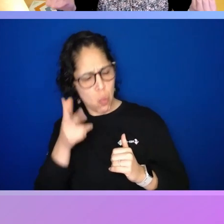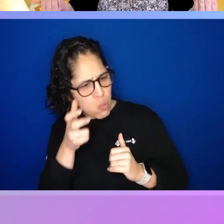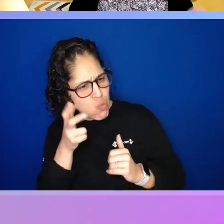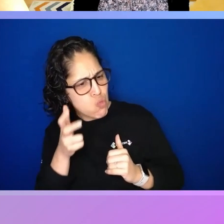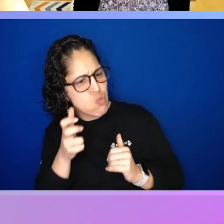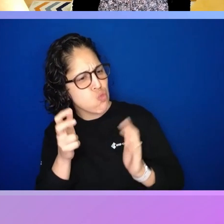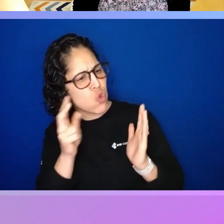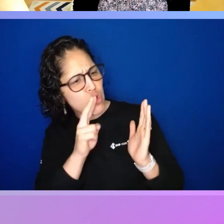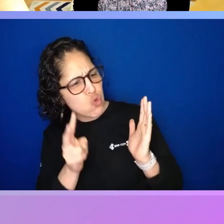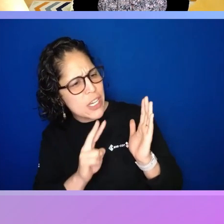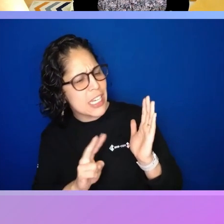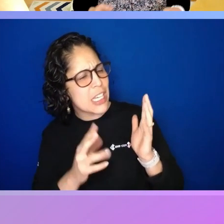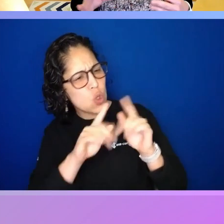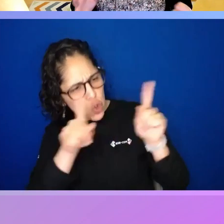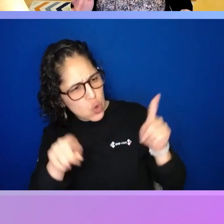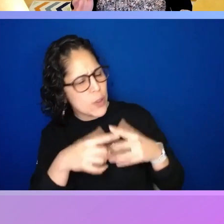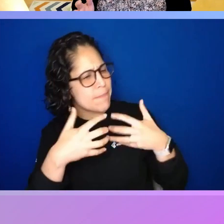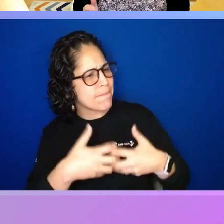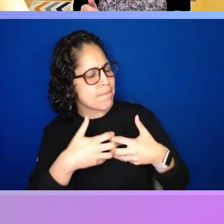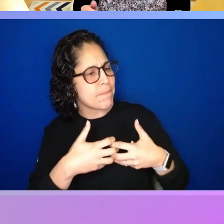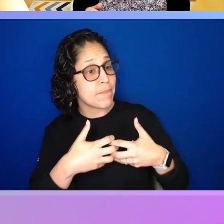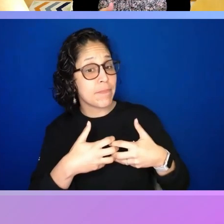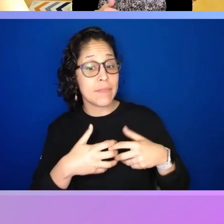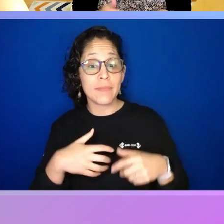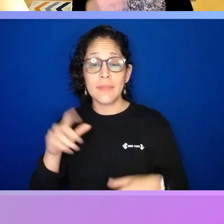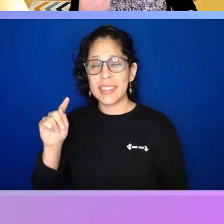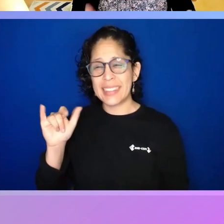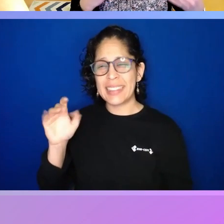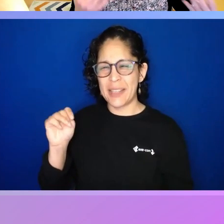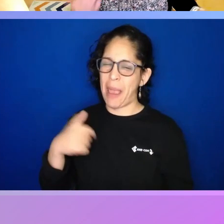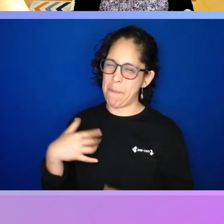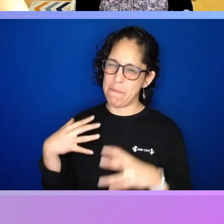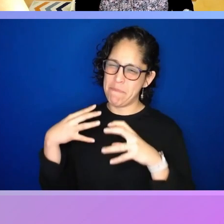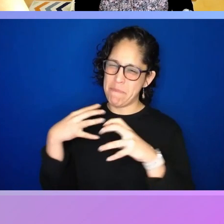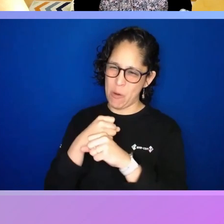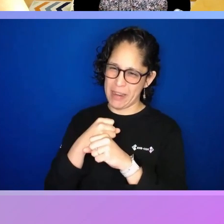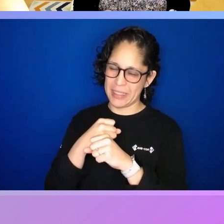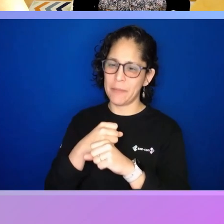user because the buttons are already converting the action and where it's going on that element. We have the